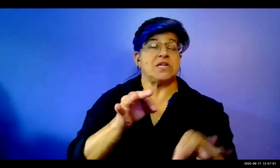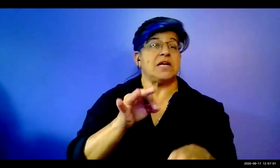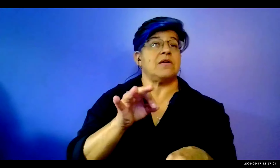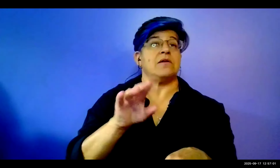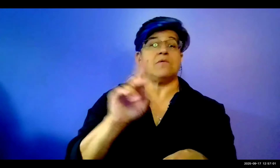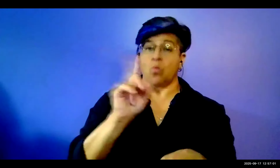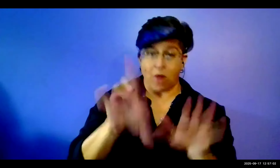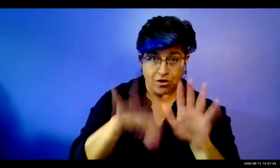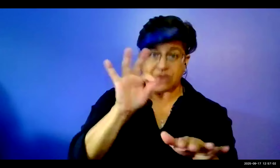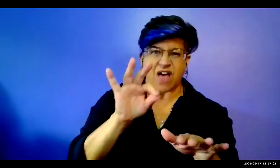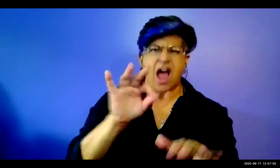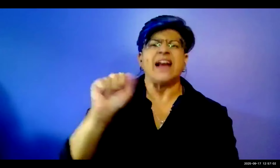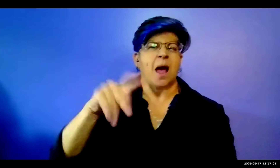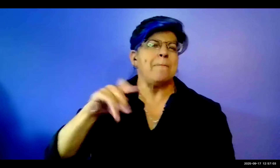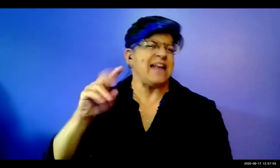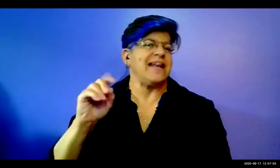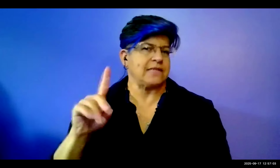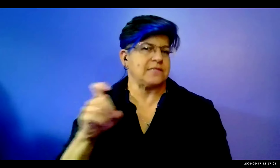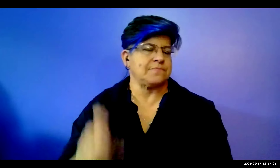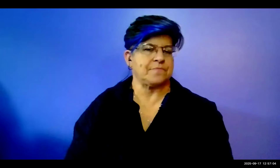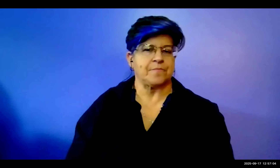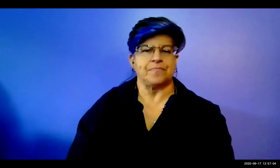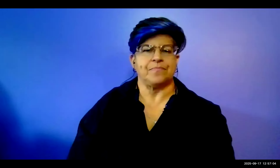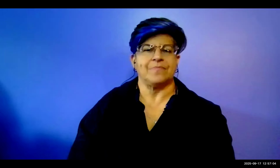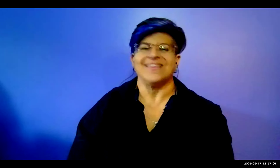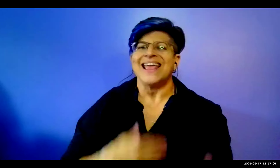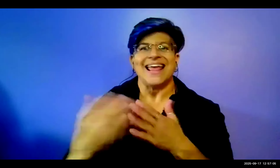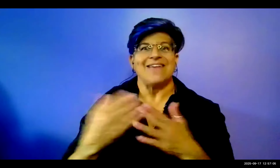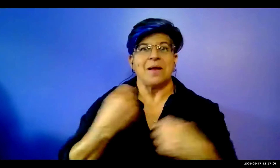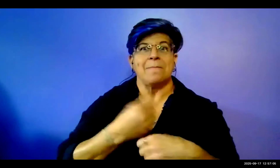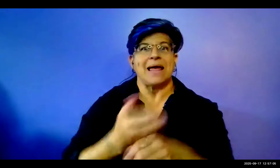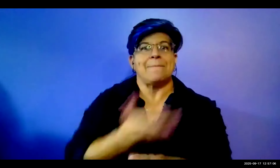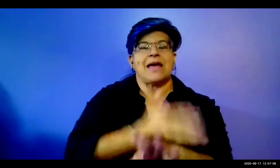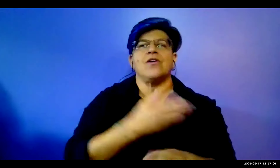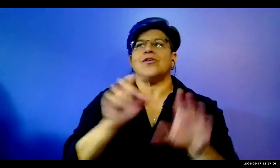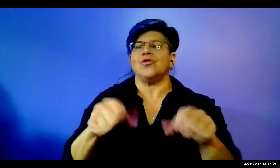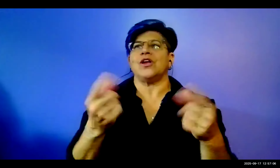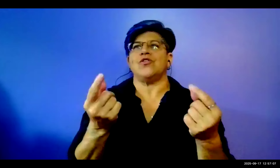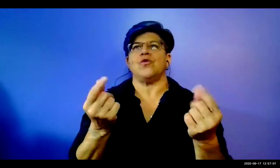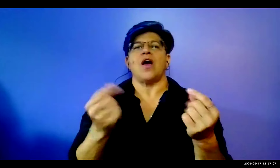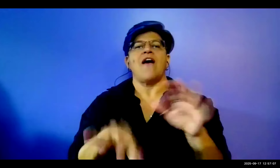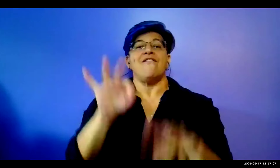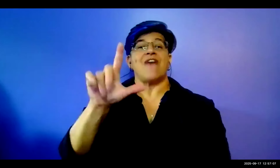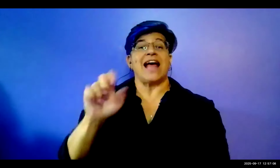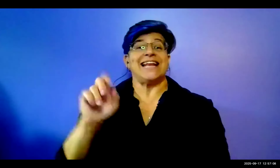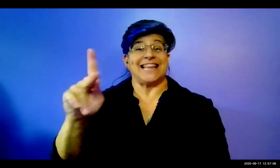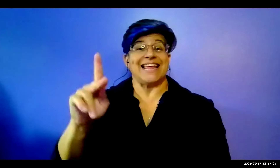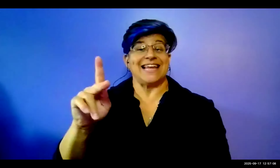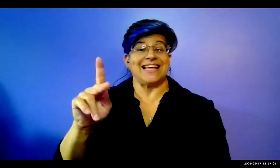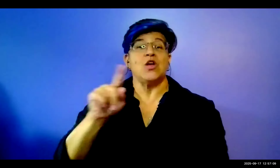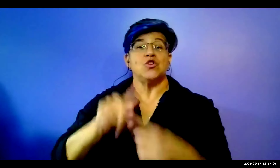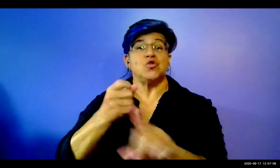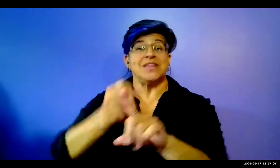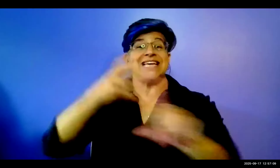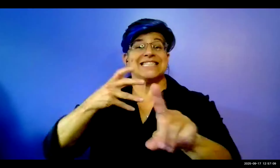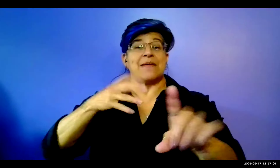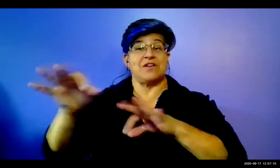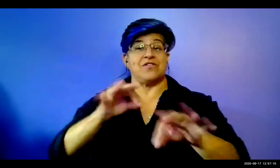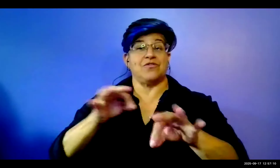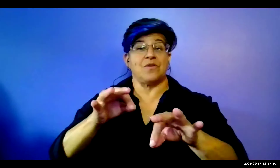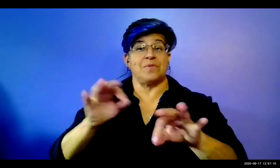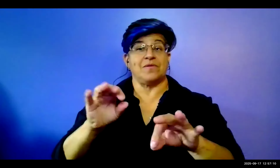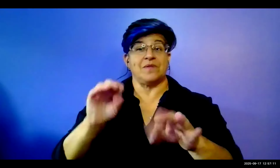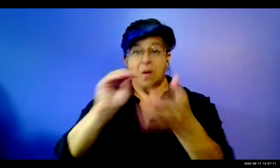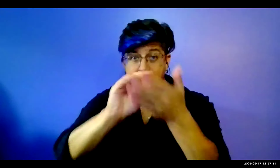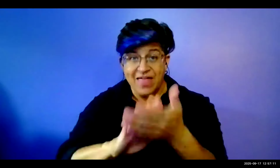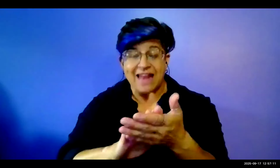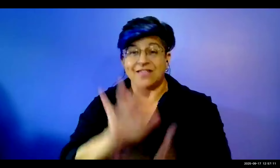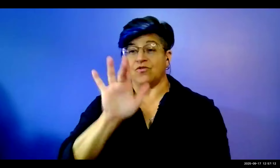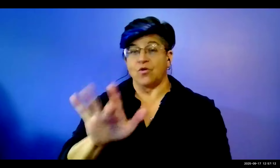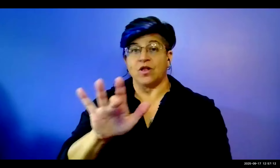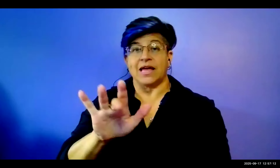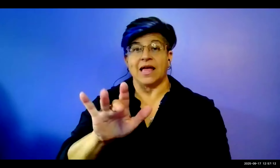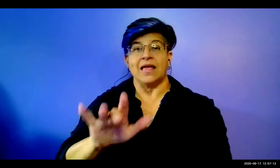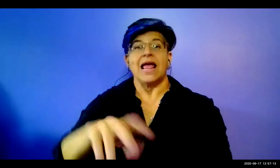The extended description can be found. Uh, even to make it better, what you can do is find the link to extended description below, and you can just provide a link there by clicking on it, the student can directly land.